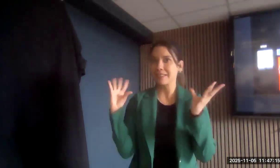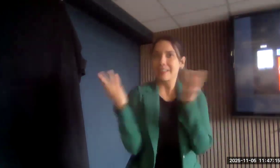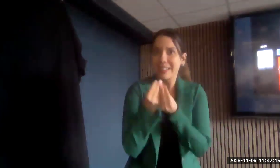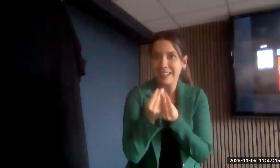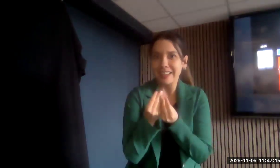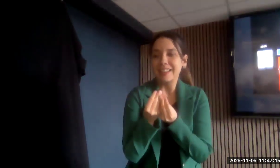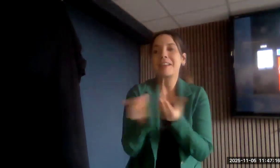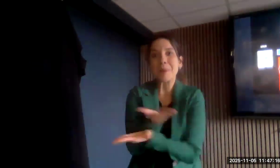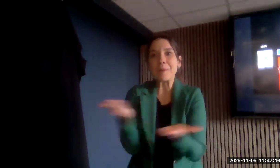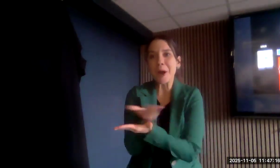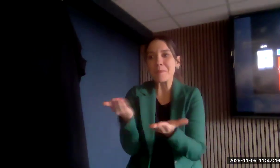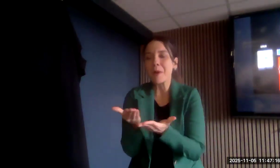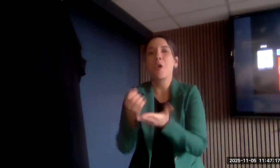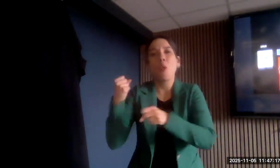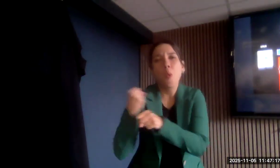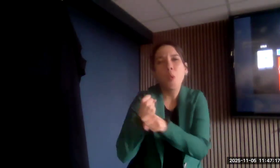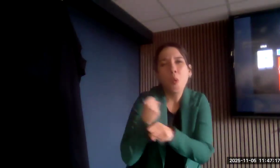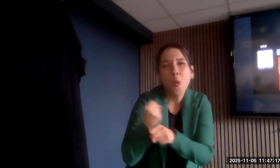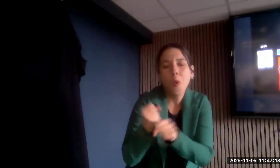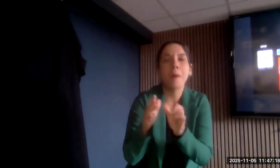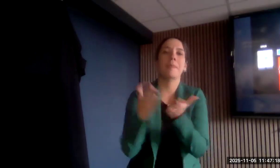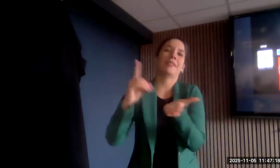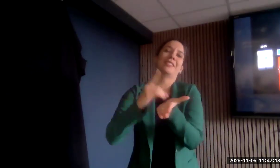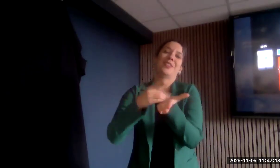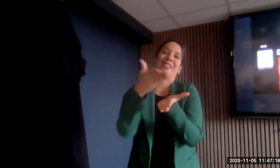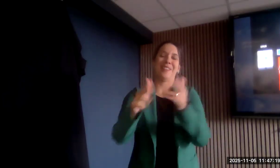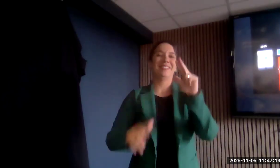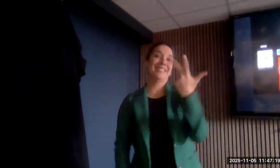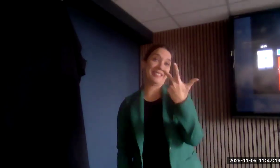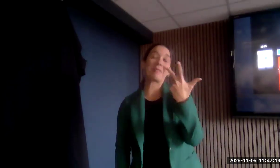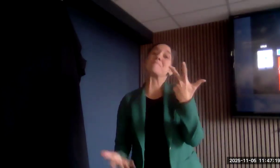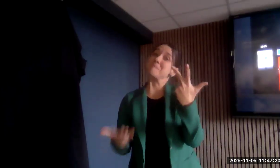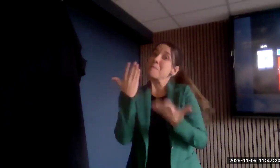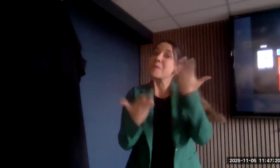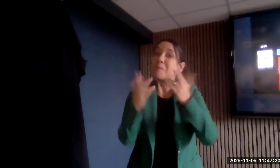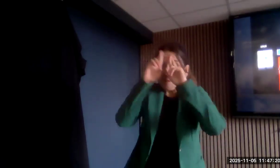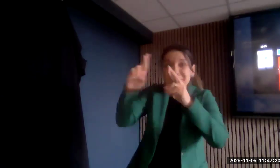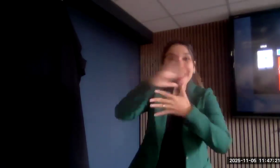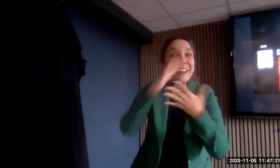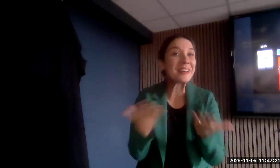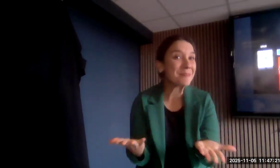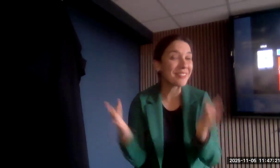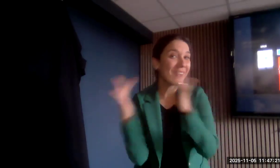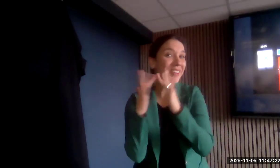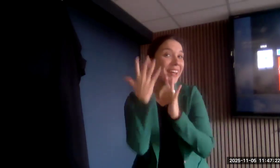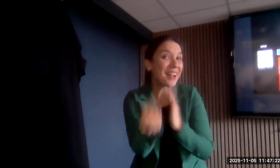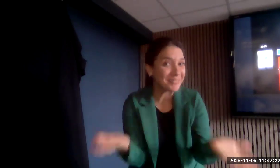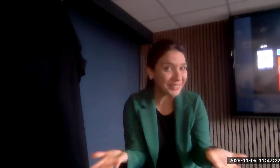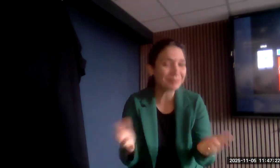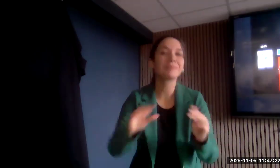Dr. Padre Vicente Burnier. And again, we know that a lot of work happened collaboratively, so our third dictionary actually came.